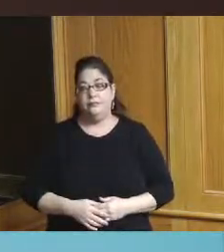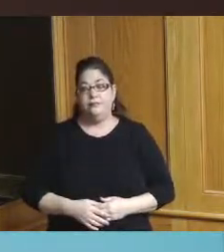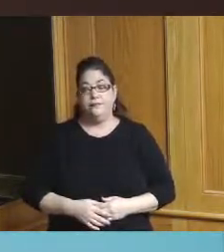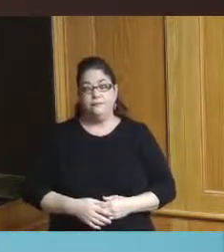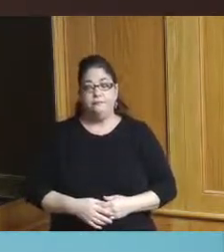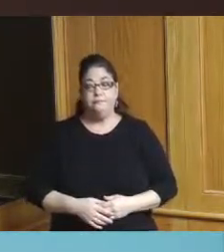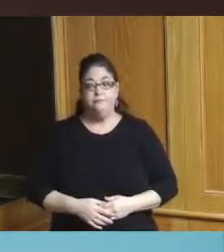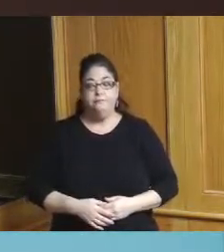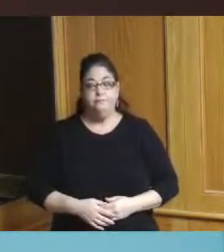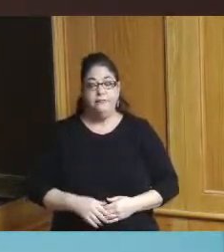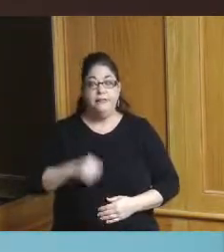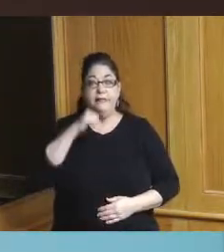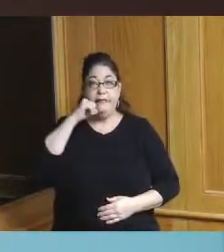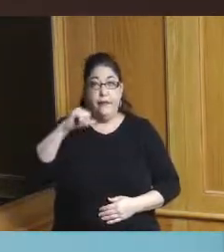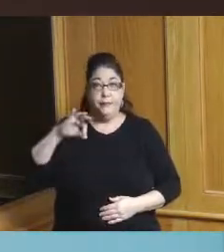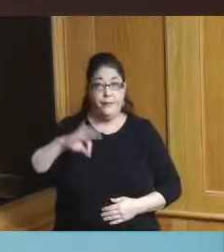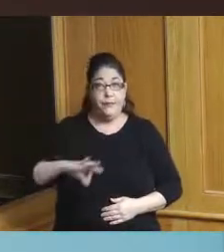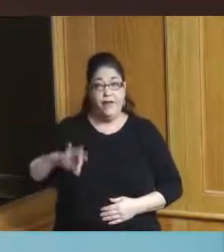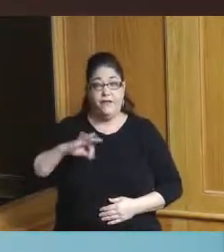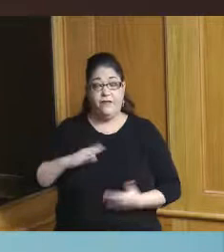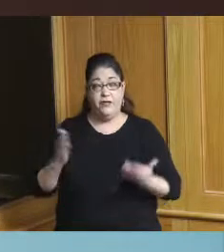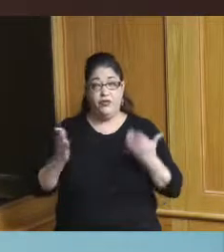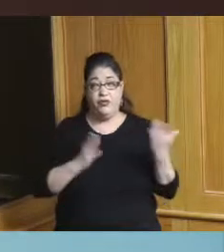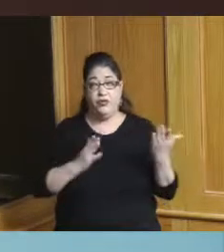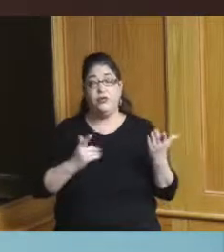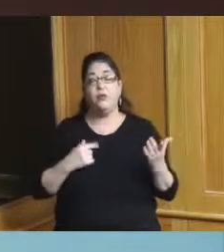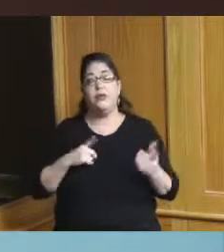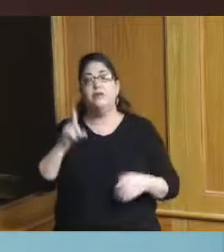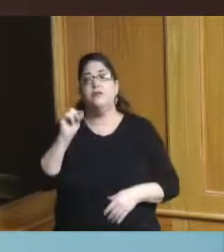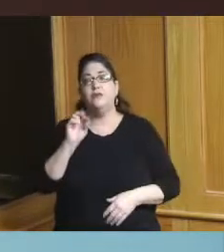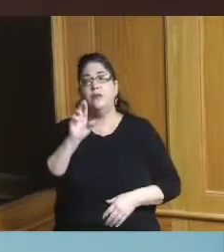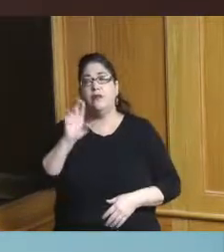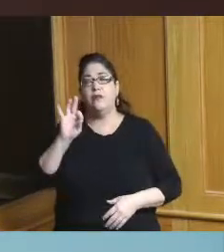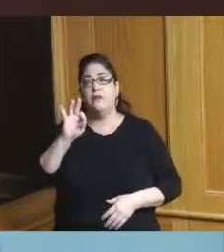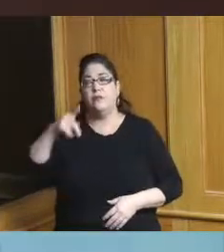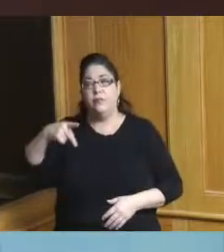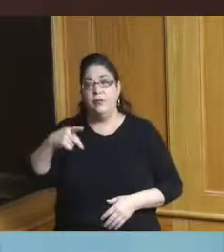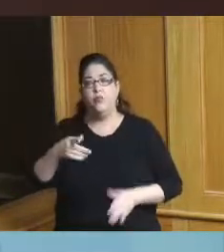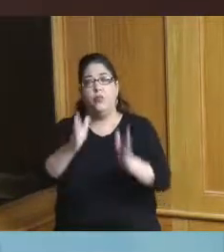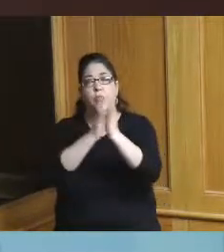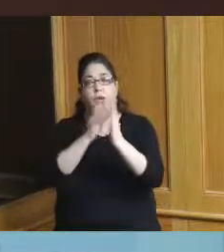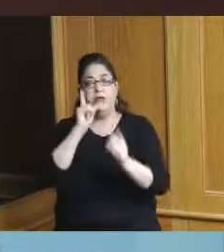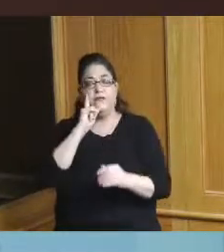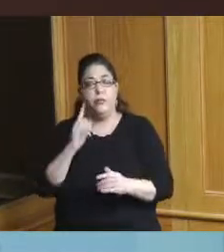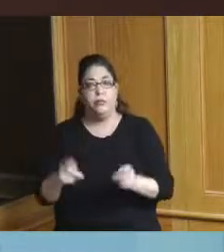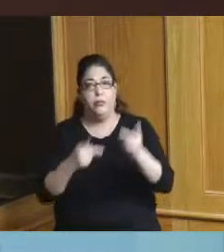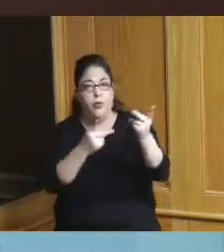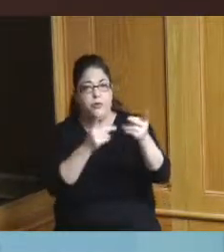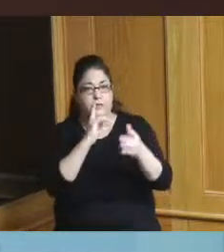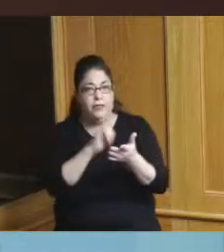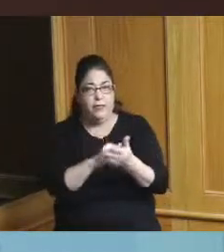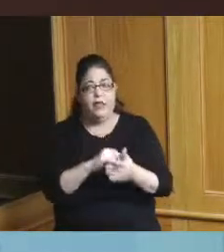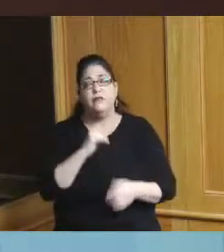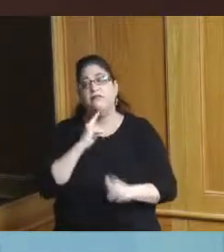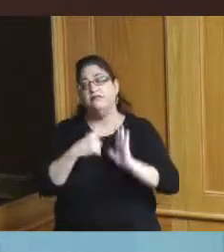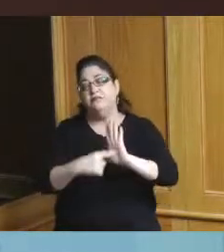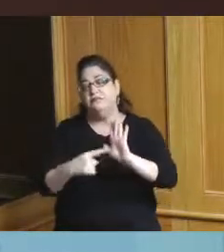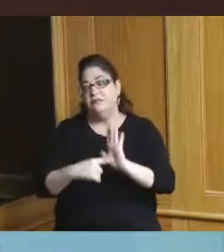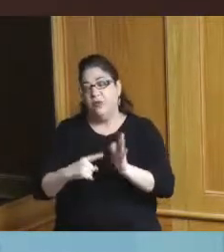non-profit service we do RFP for that every year and some examples of what we did in years past